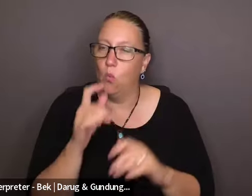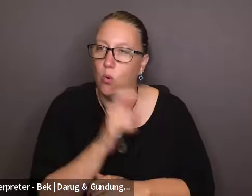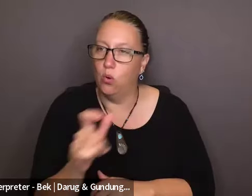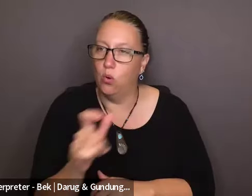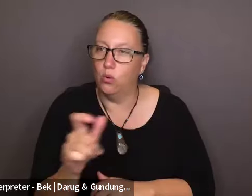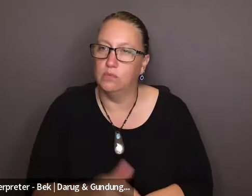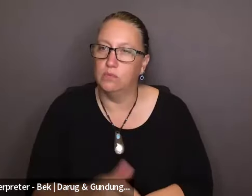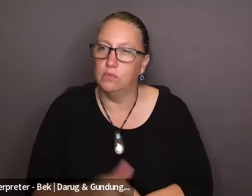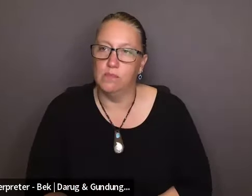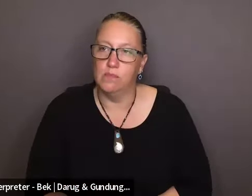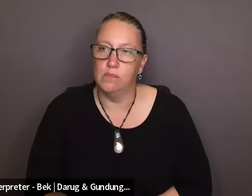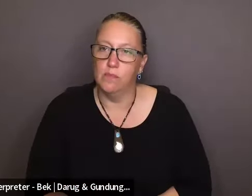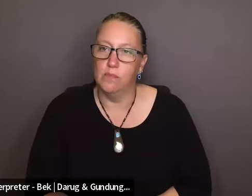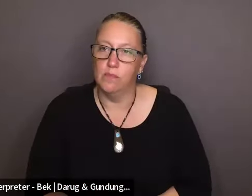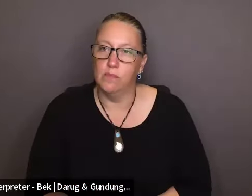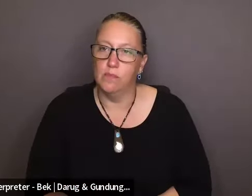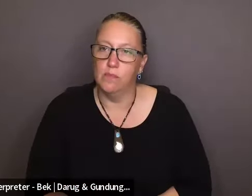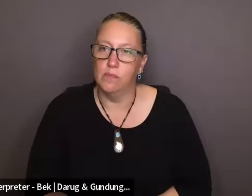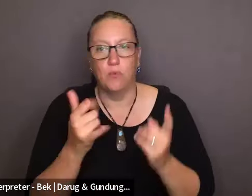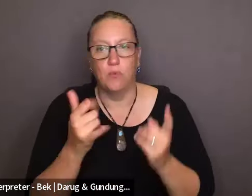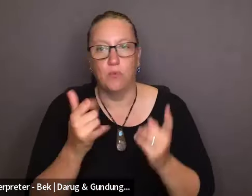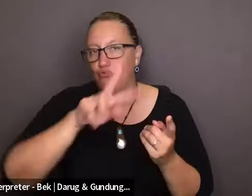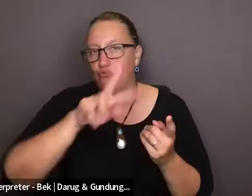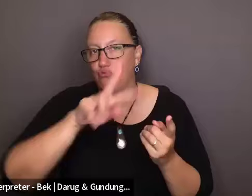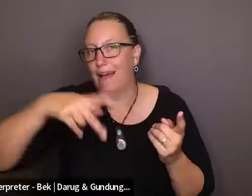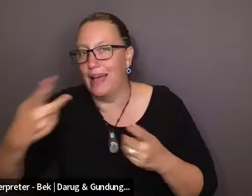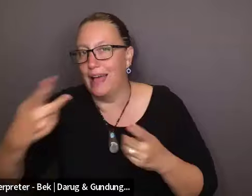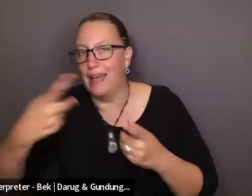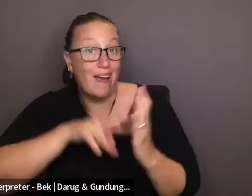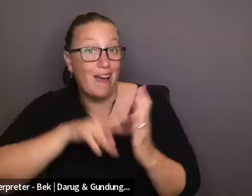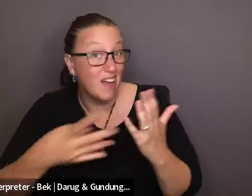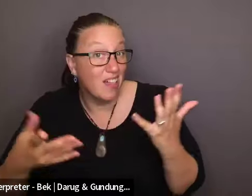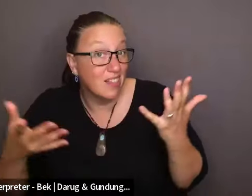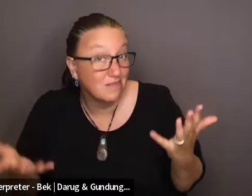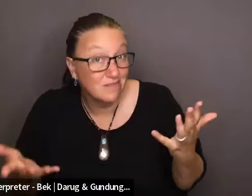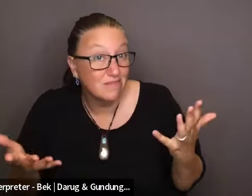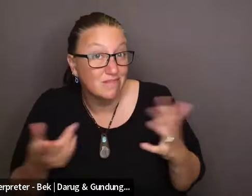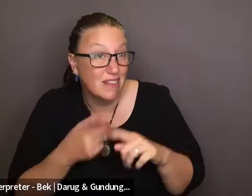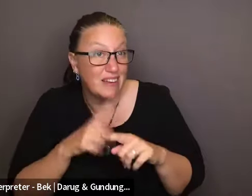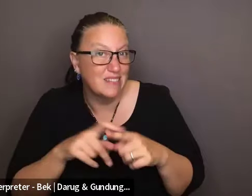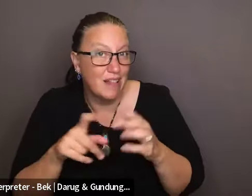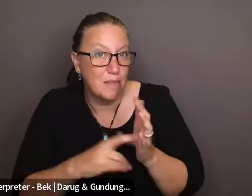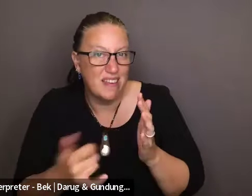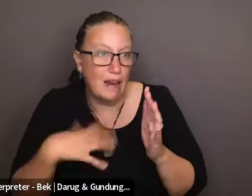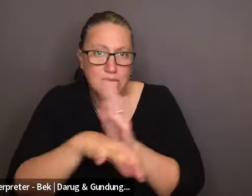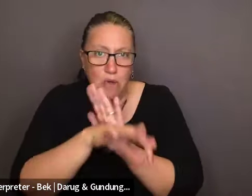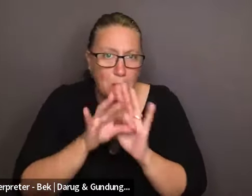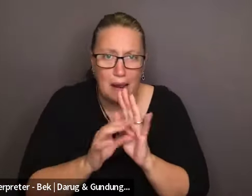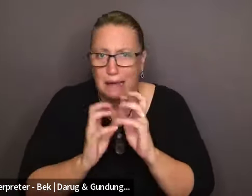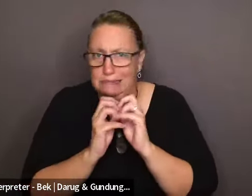paste. So it is very deliberate as to why it's in Word format. You may find it useful to translate it over